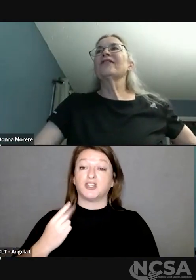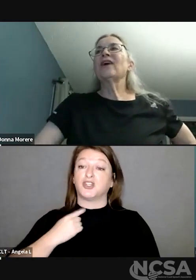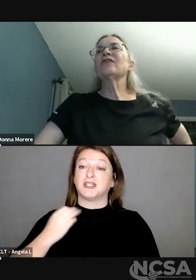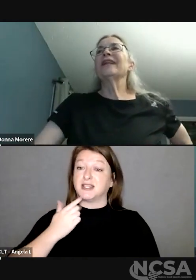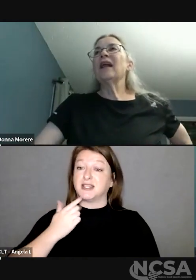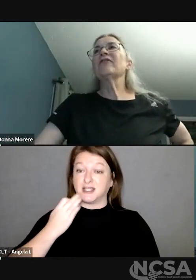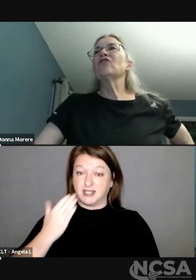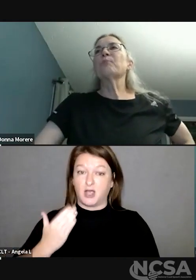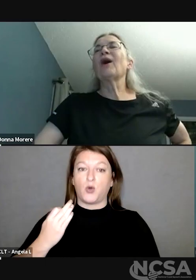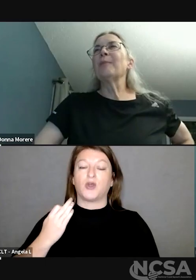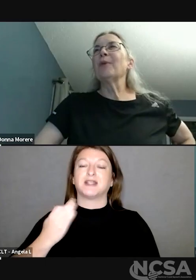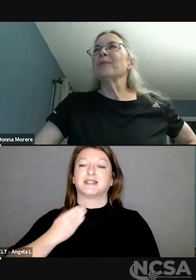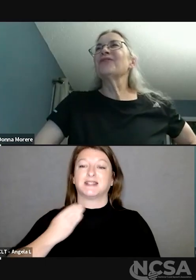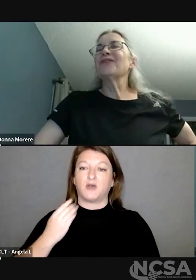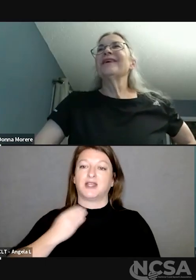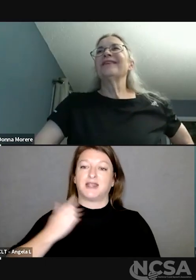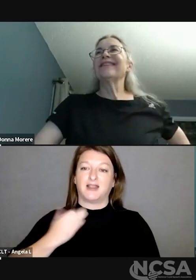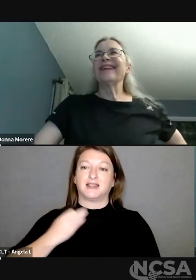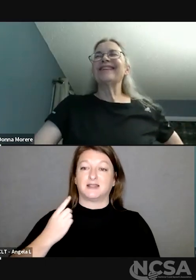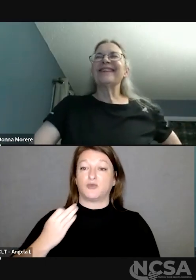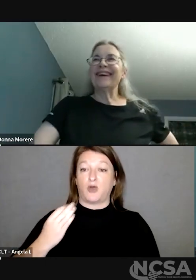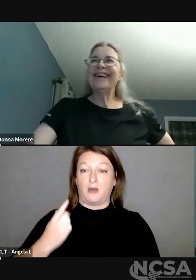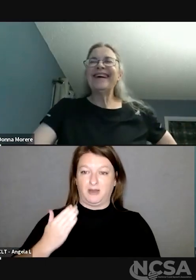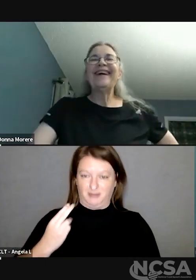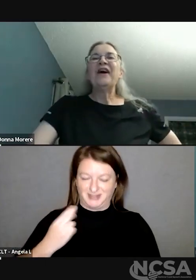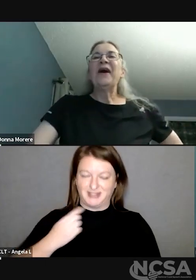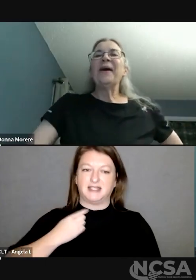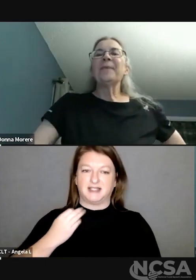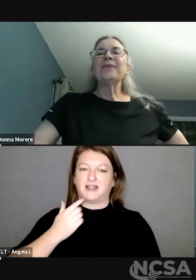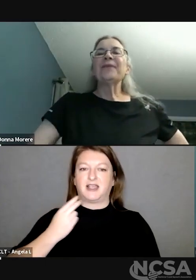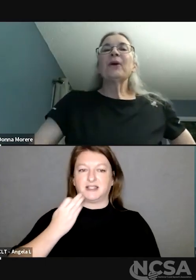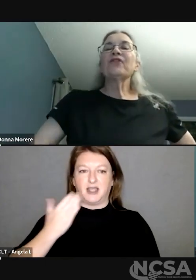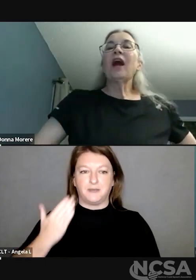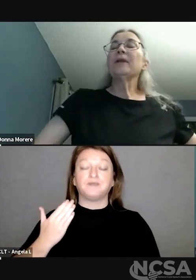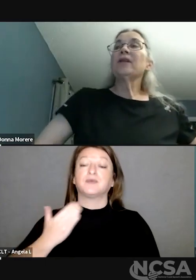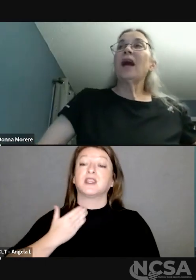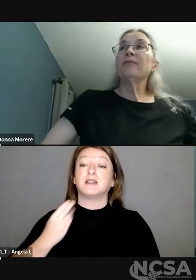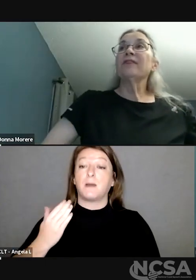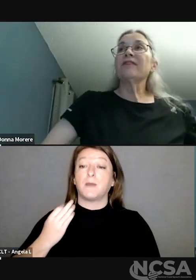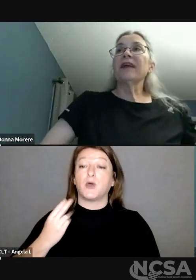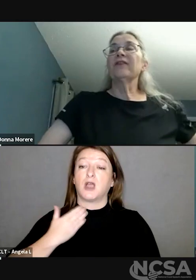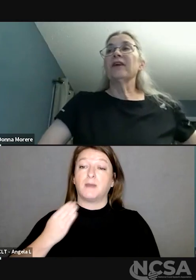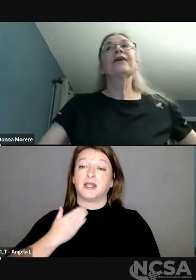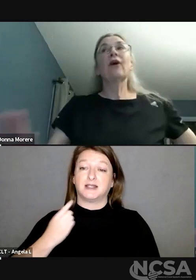sound analysis problems, dyslexia is the most common type of dyslexia.